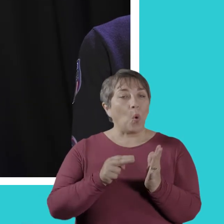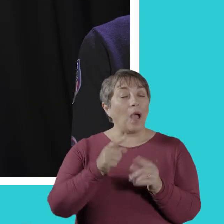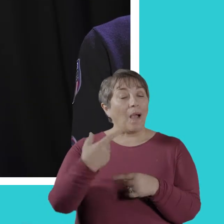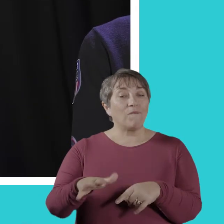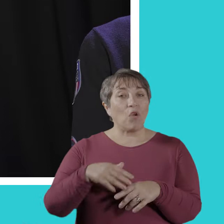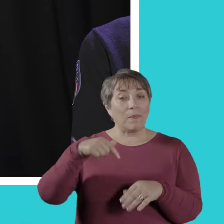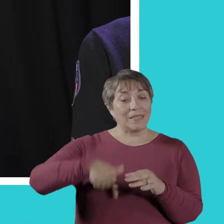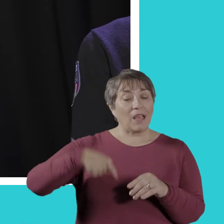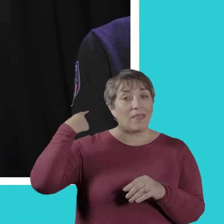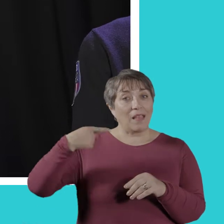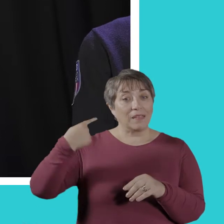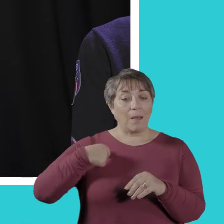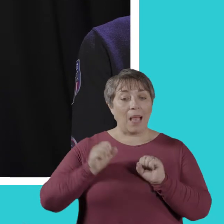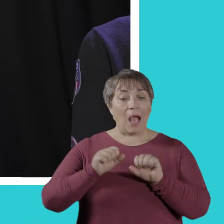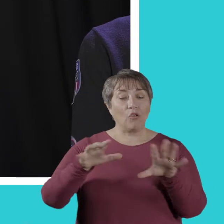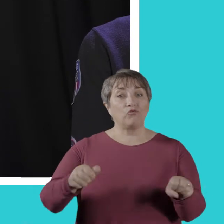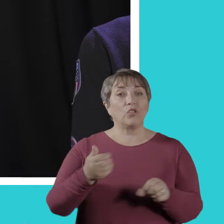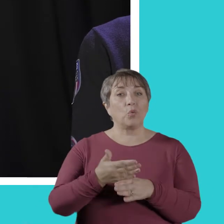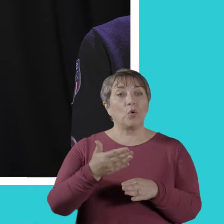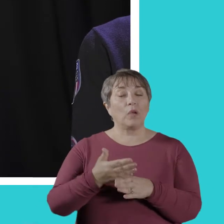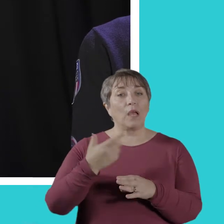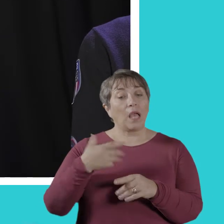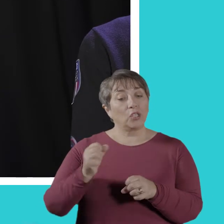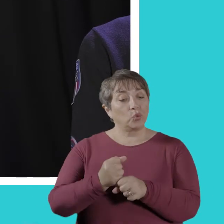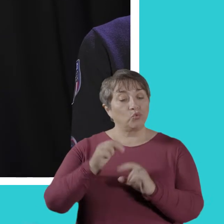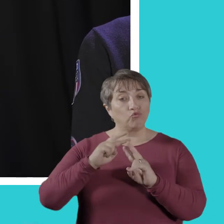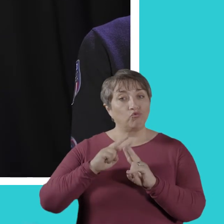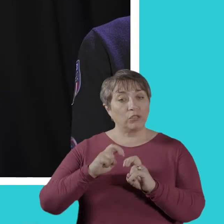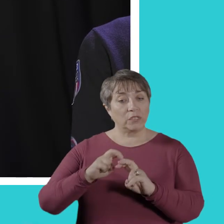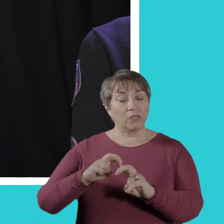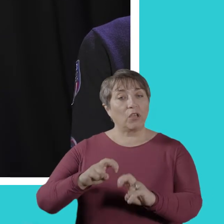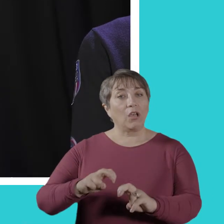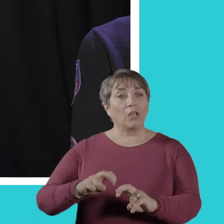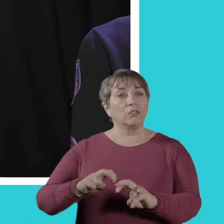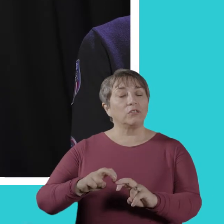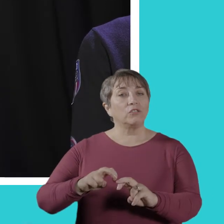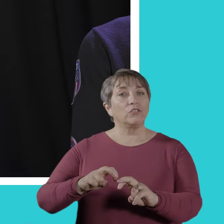Worker. I do research at partnership for Young London and when I'm not doing that I'm producing